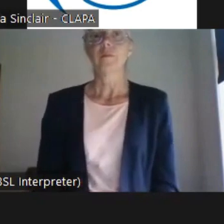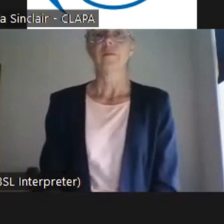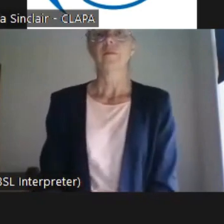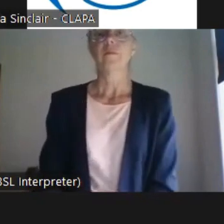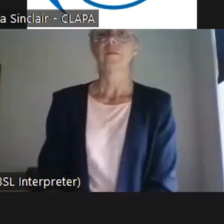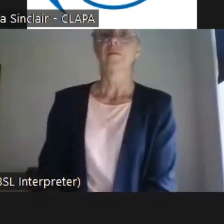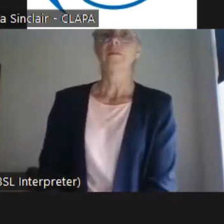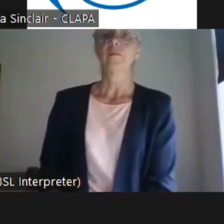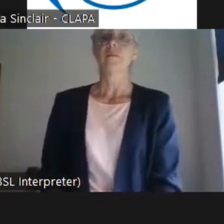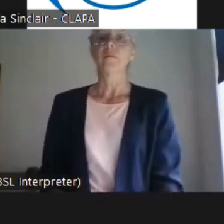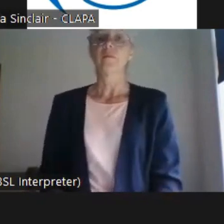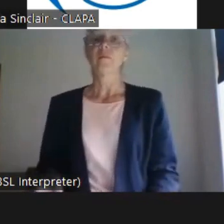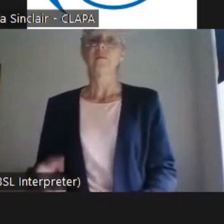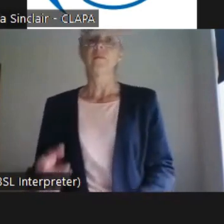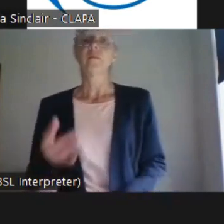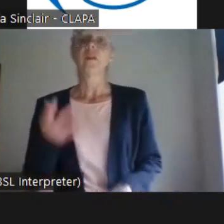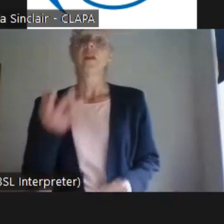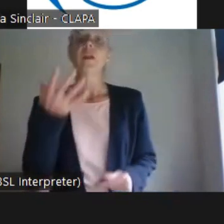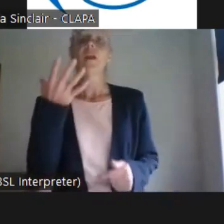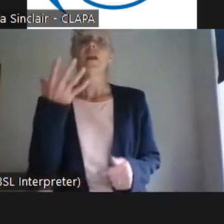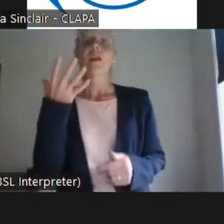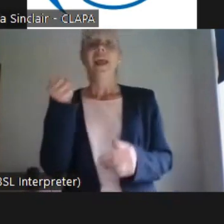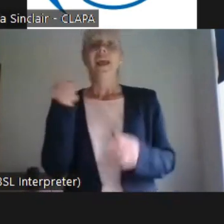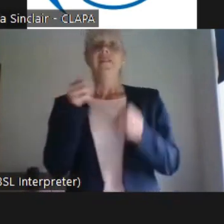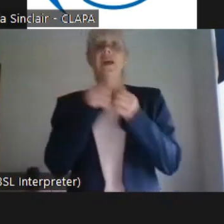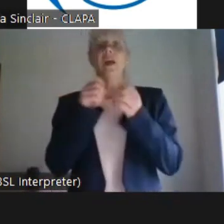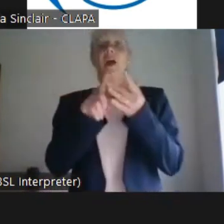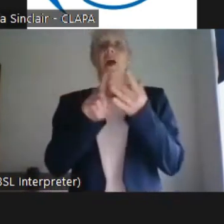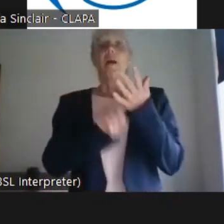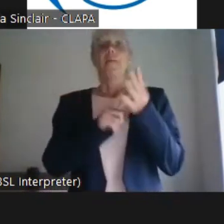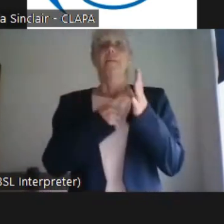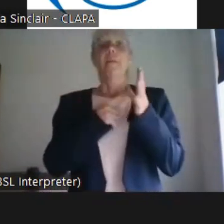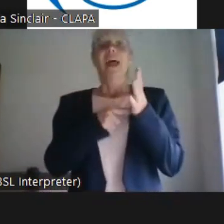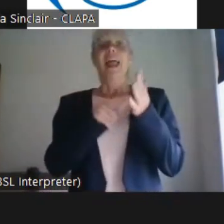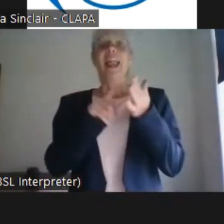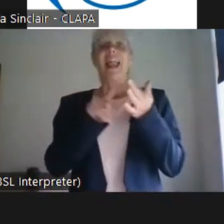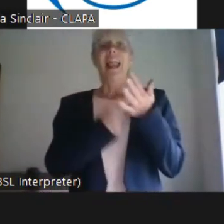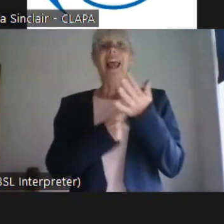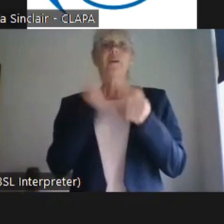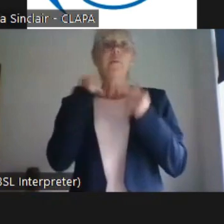have had bilateral moderate conductive hearing loss since birth received a single bar at 18